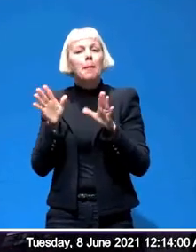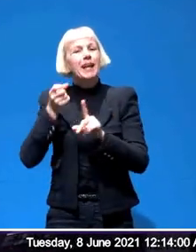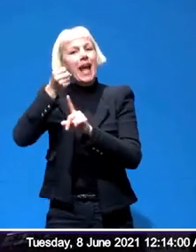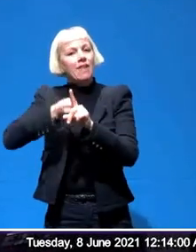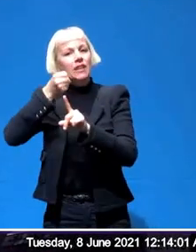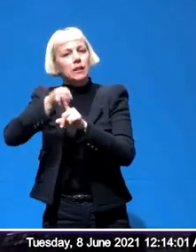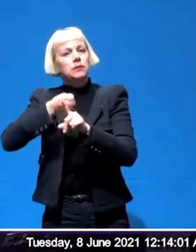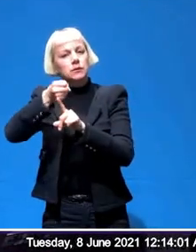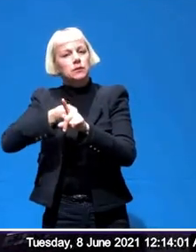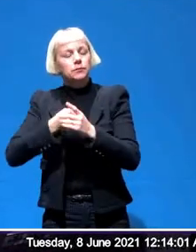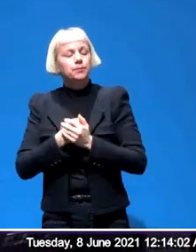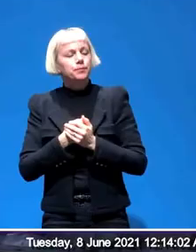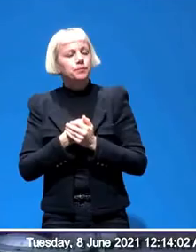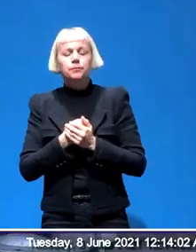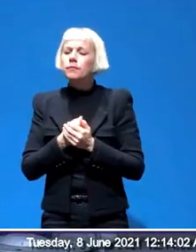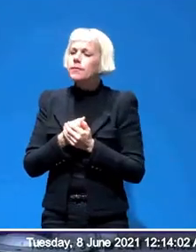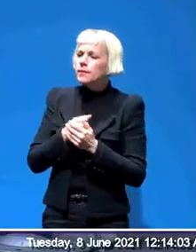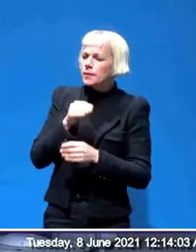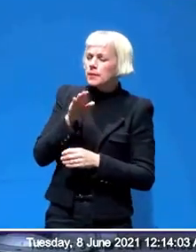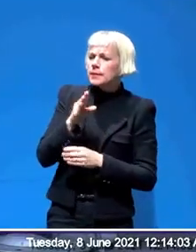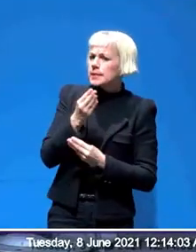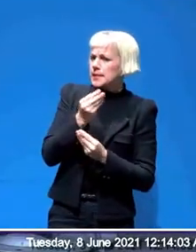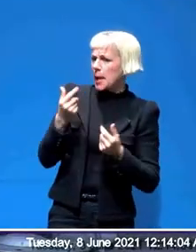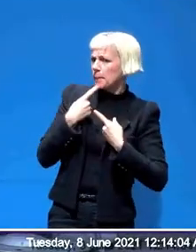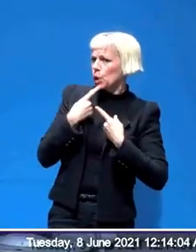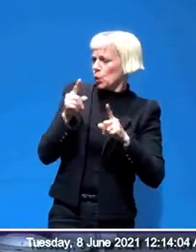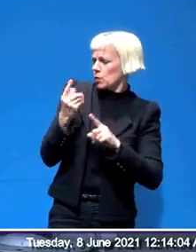There was some news release over the weekend about having a system